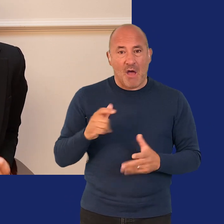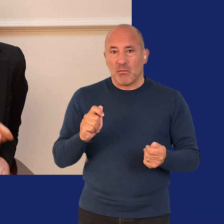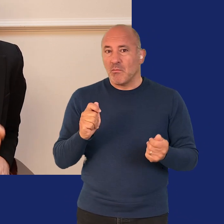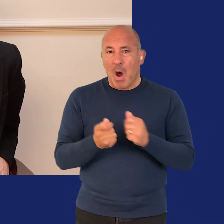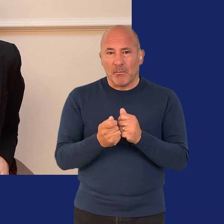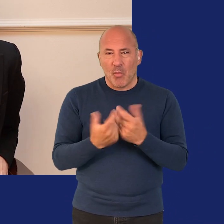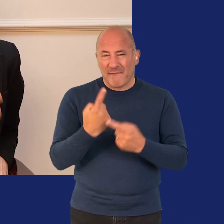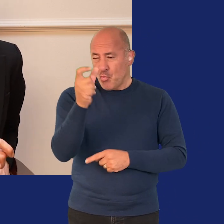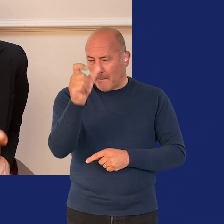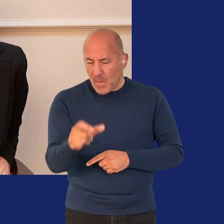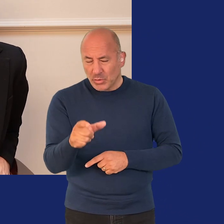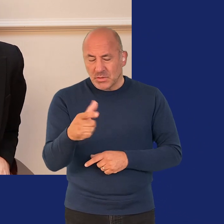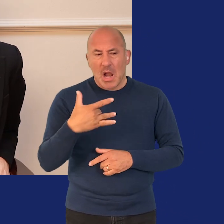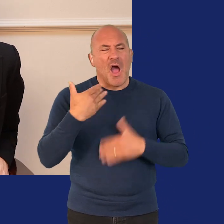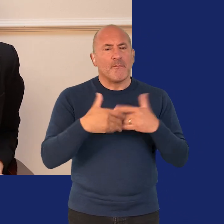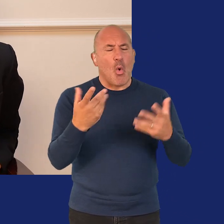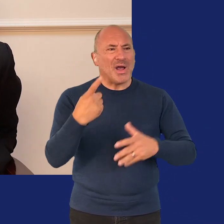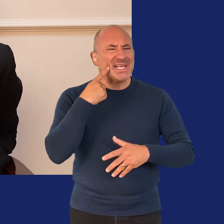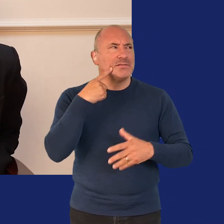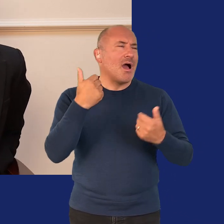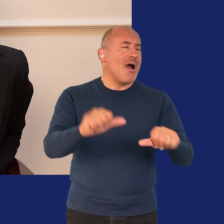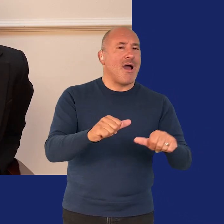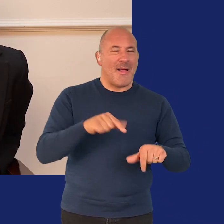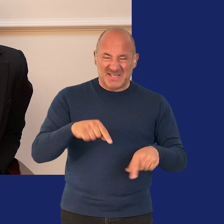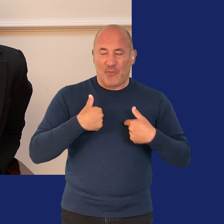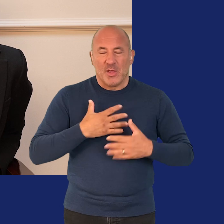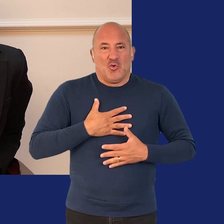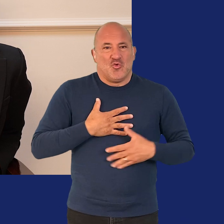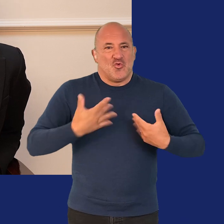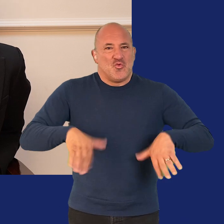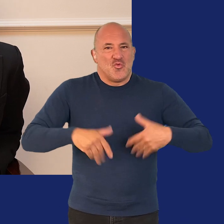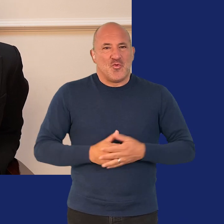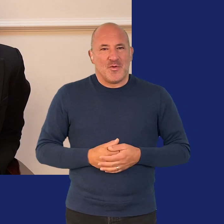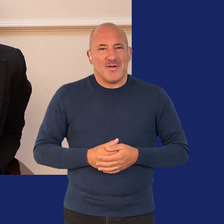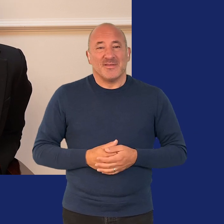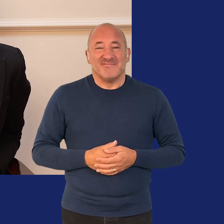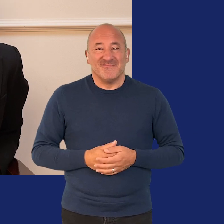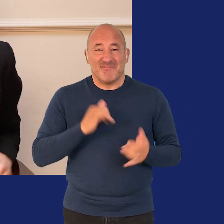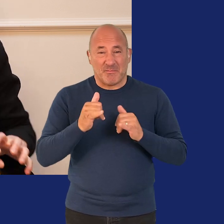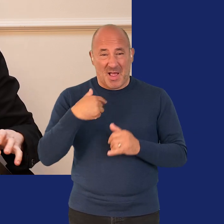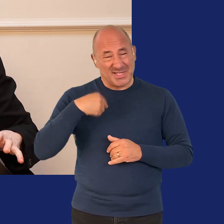or made it easier for one person. Um, and so I think sometimes we need to recognize that although you might be